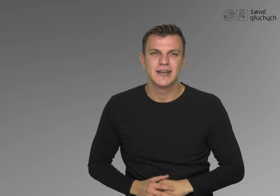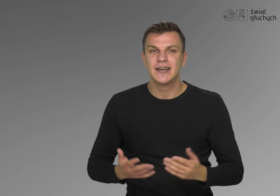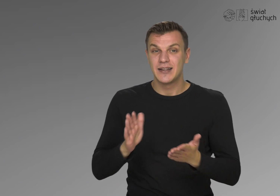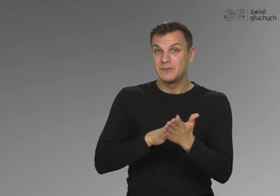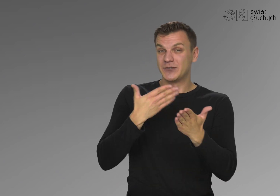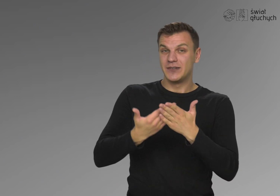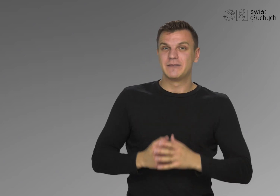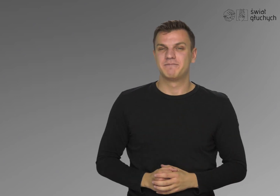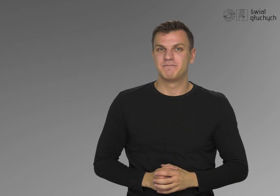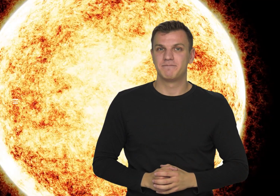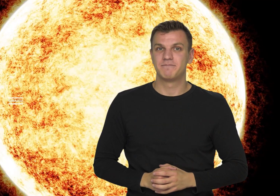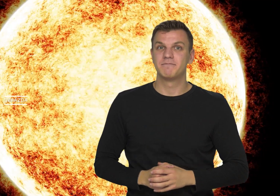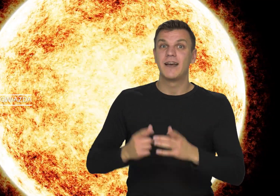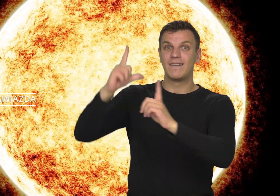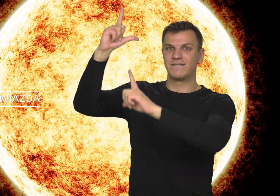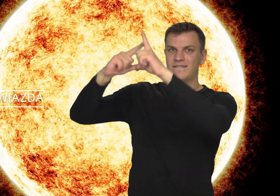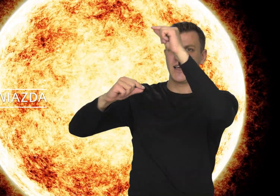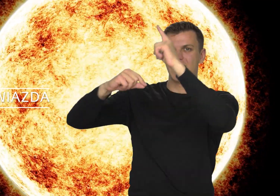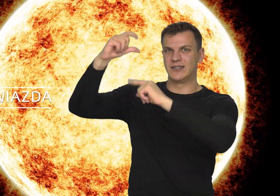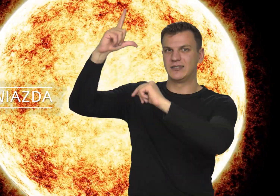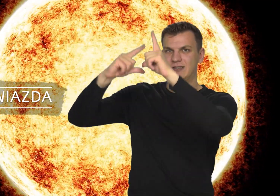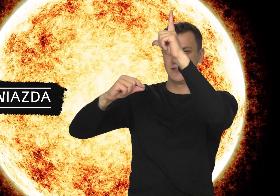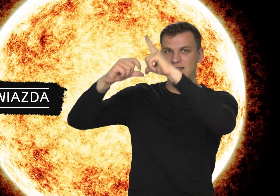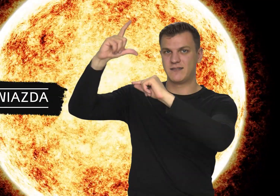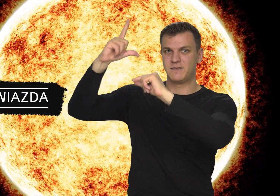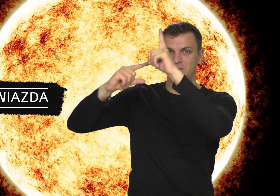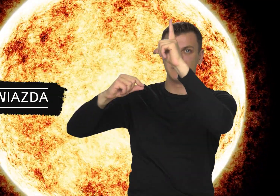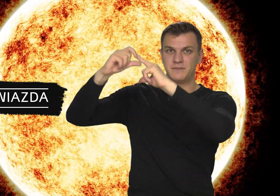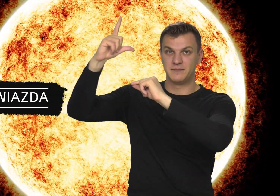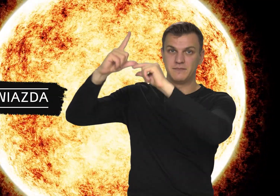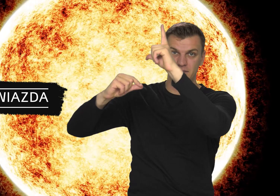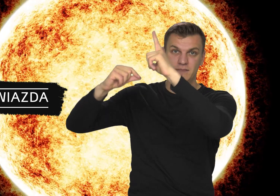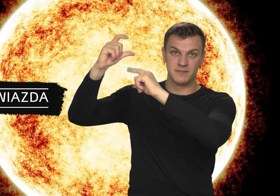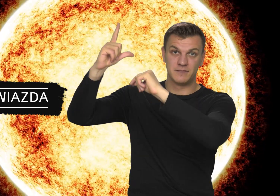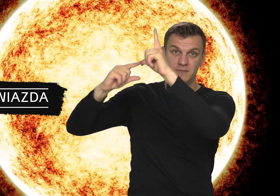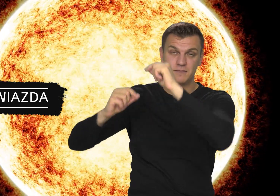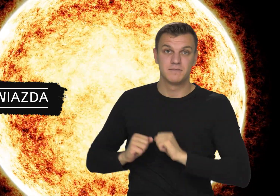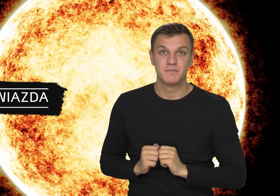For example: STAR,